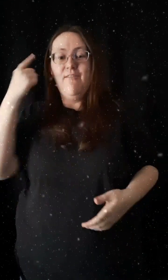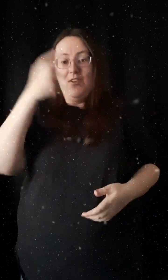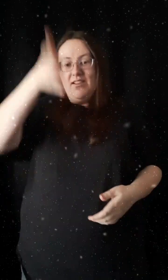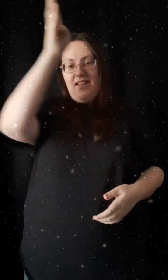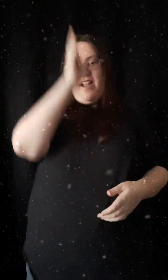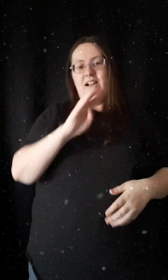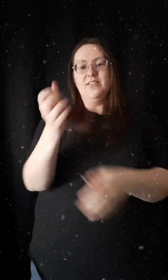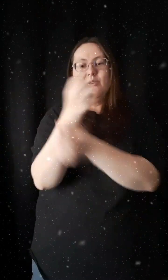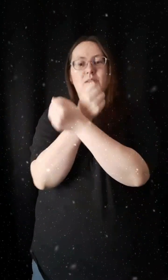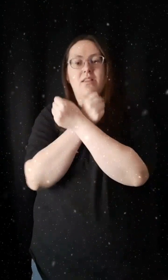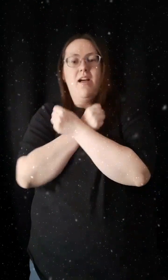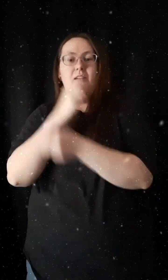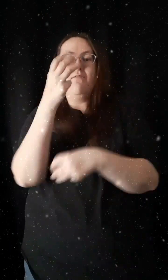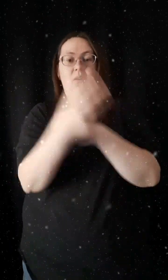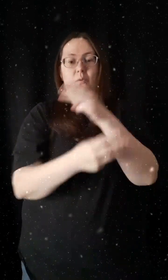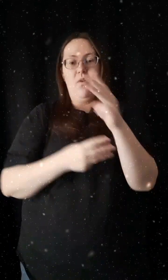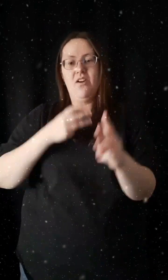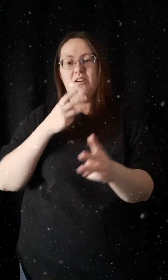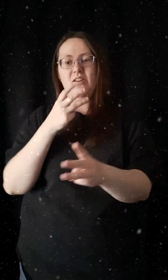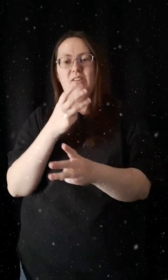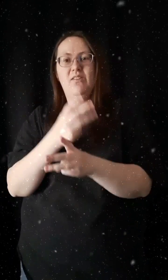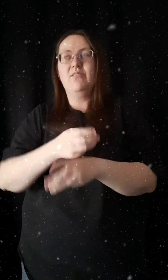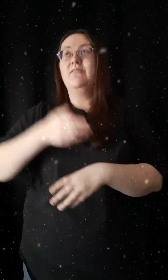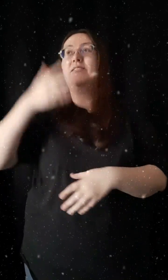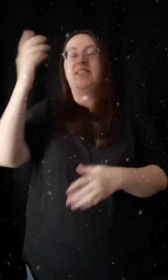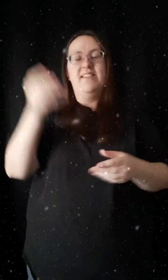For God so loved the world